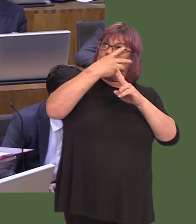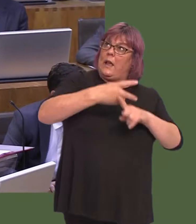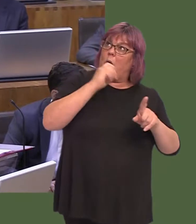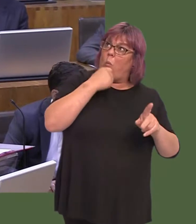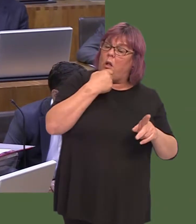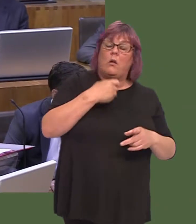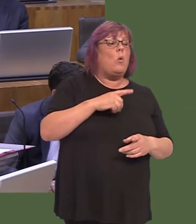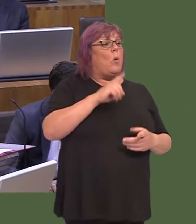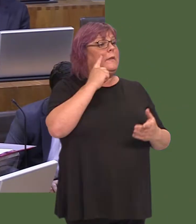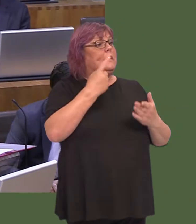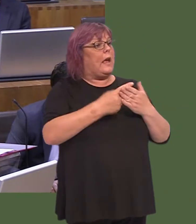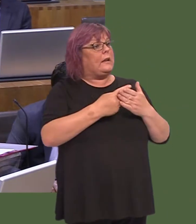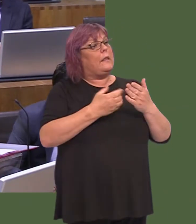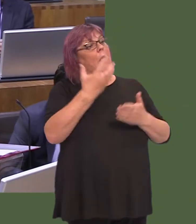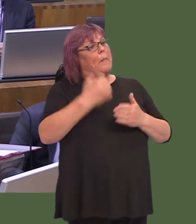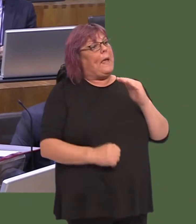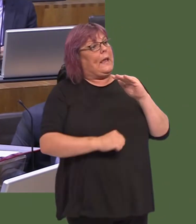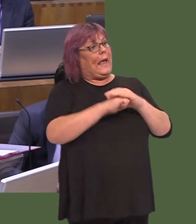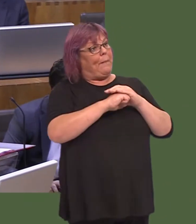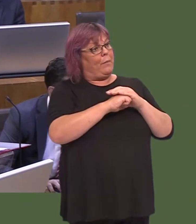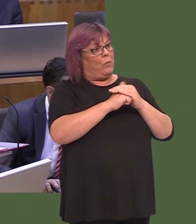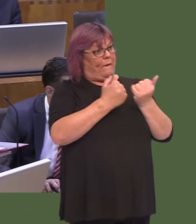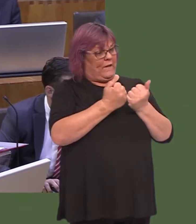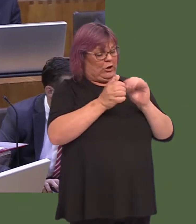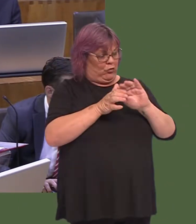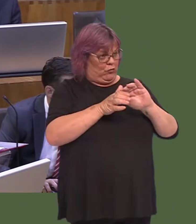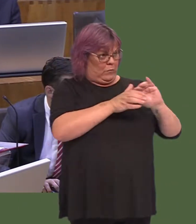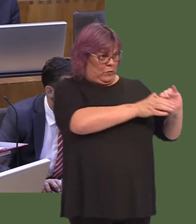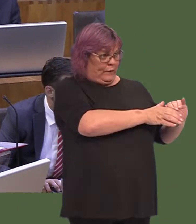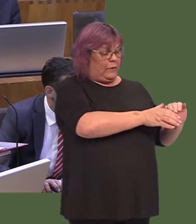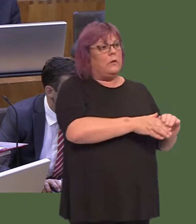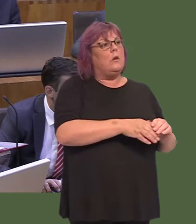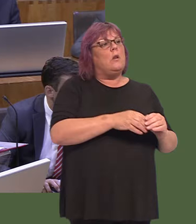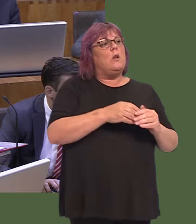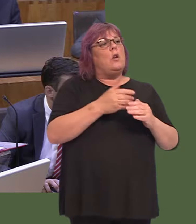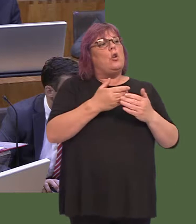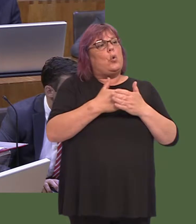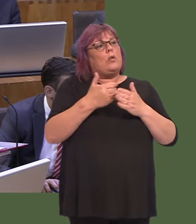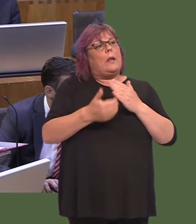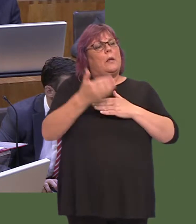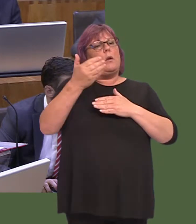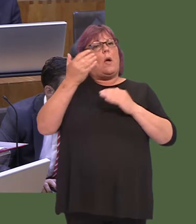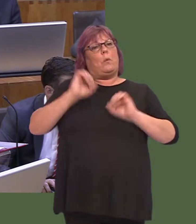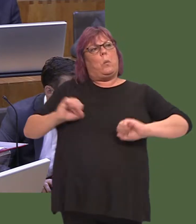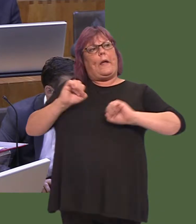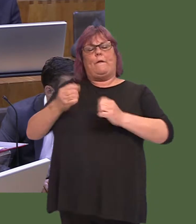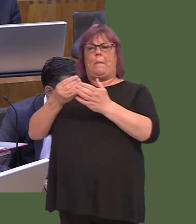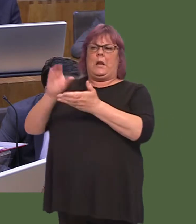pay capóunusually, because normally we don't make those promises before we know how much money is allocated.